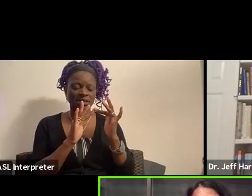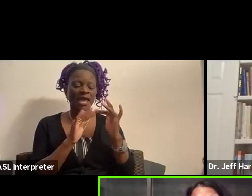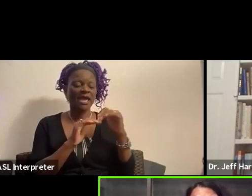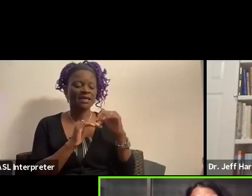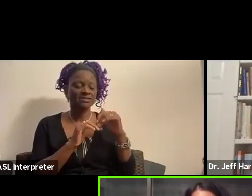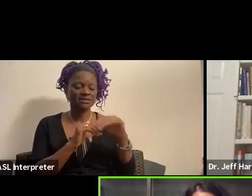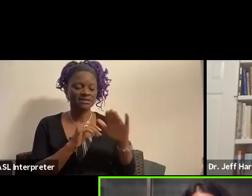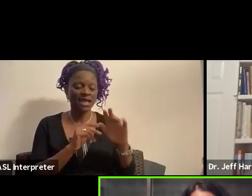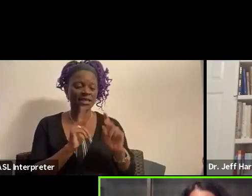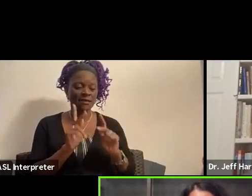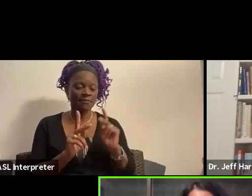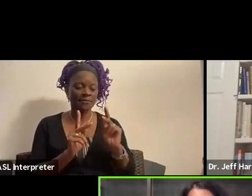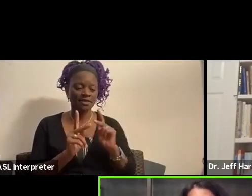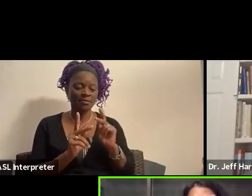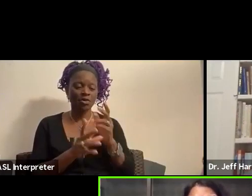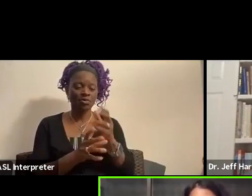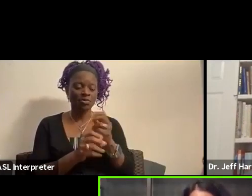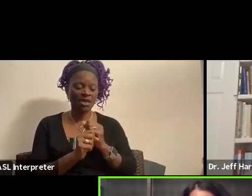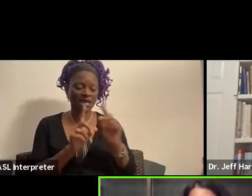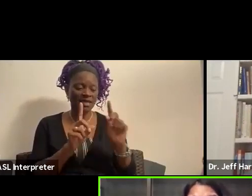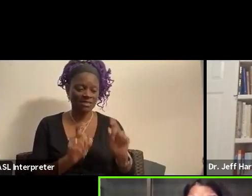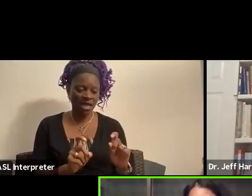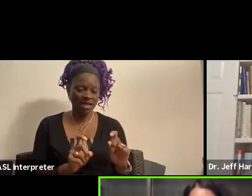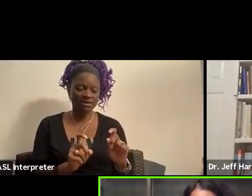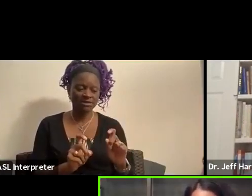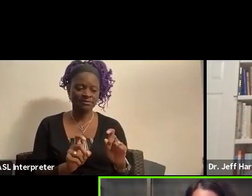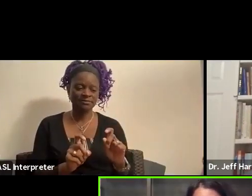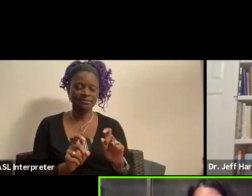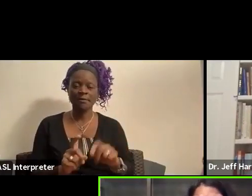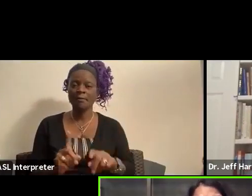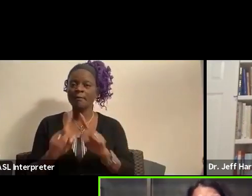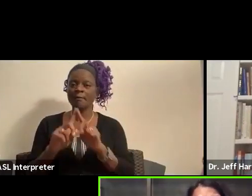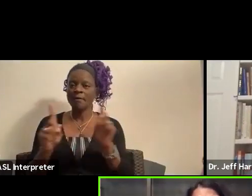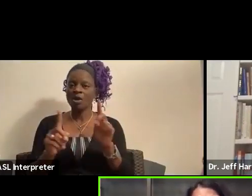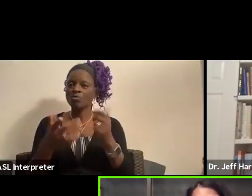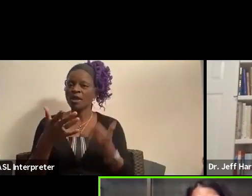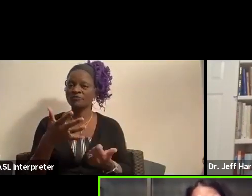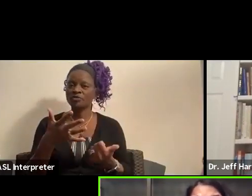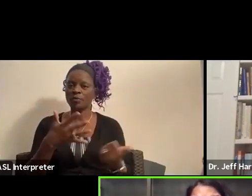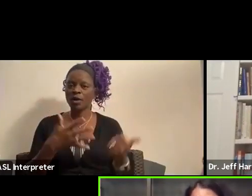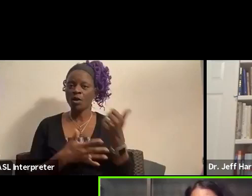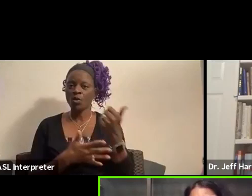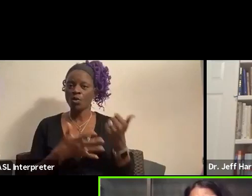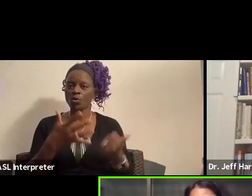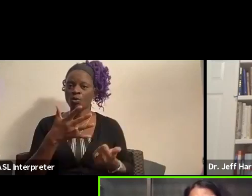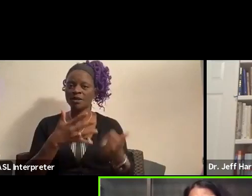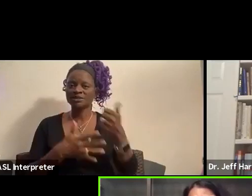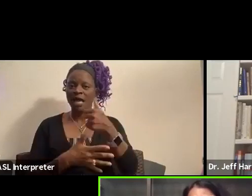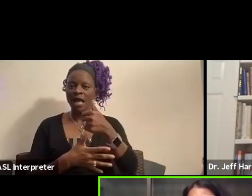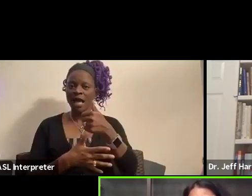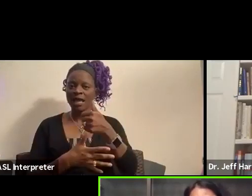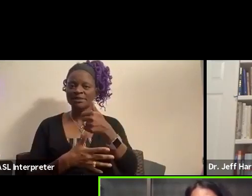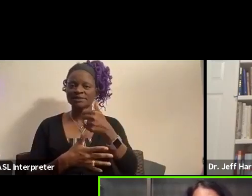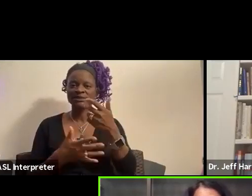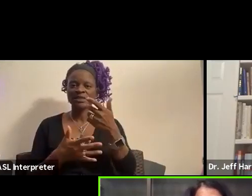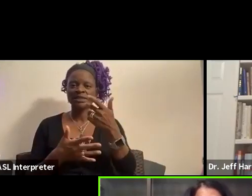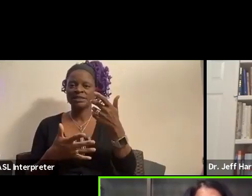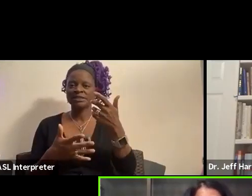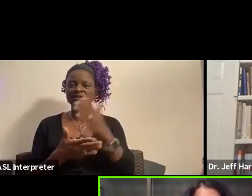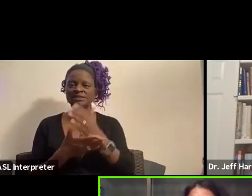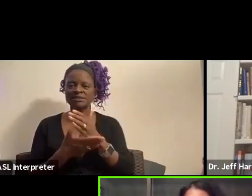But we are prioritizing break vulnerable population over those people that aren't